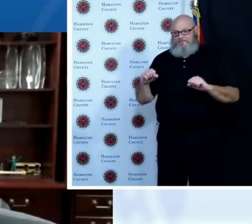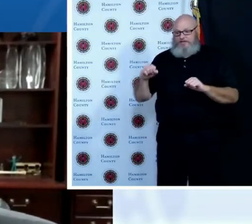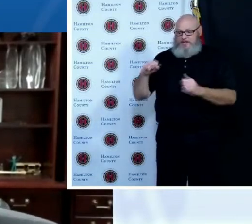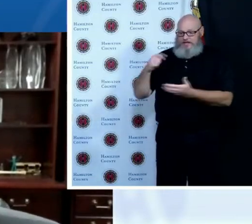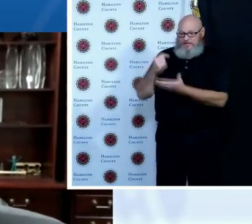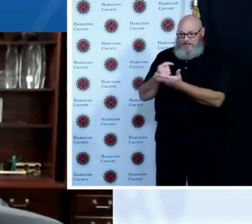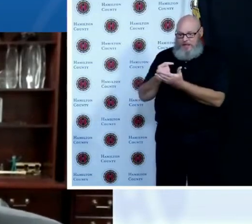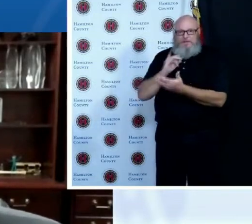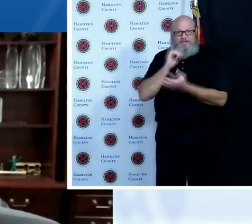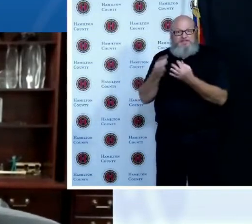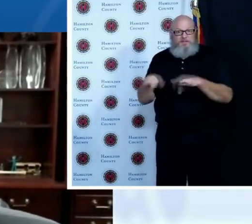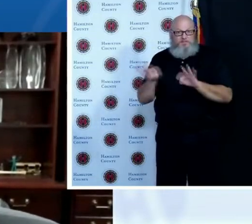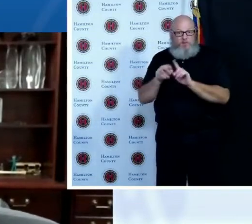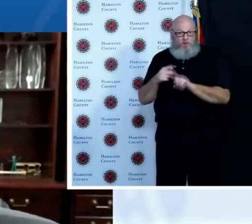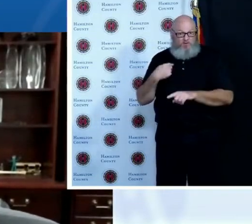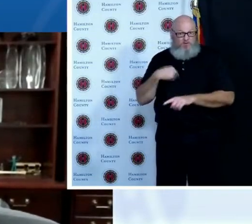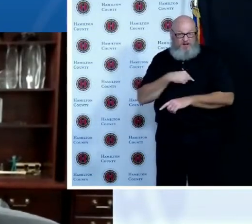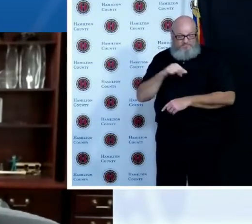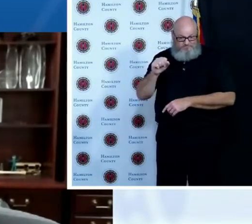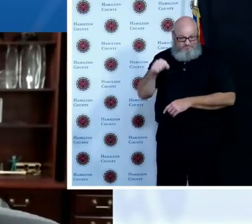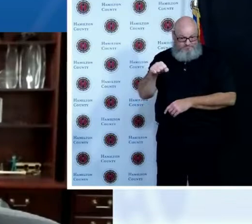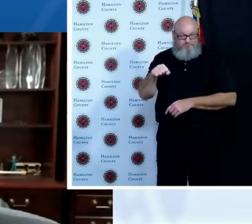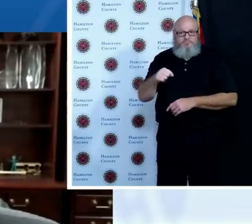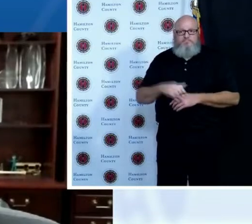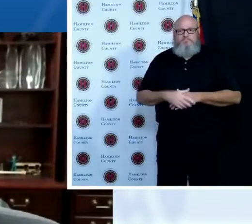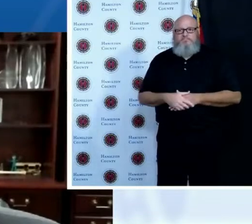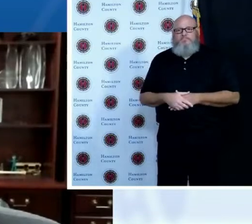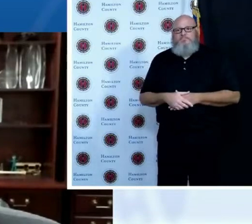provided as well as the staffing around it and so that